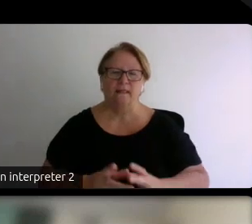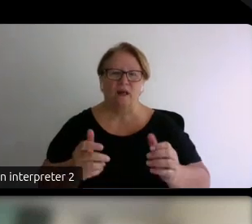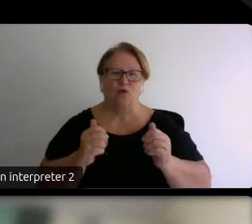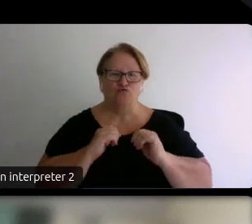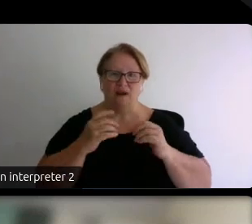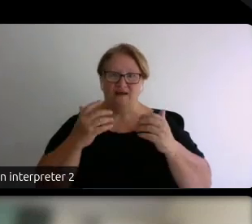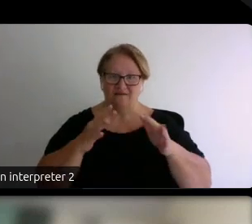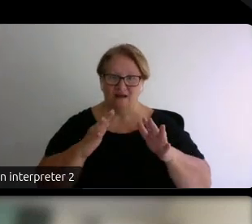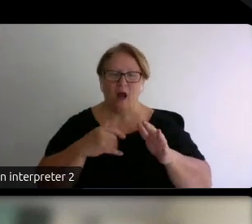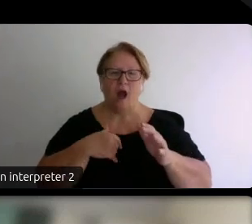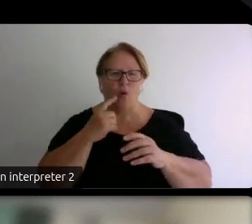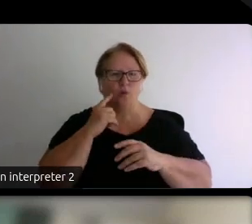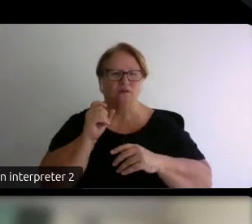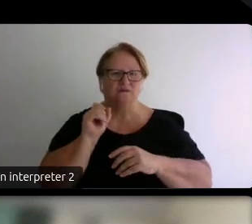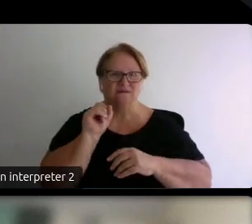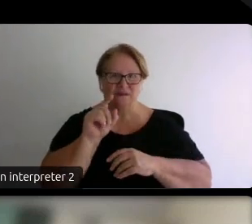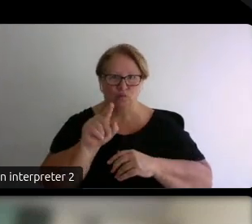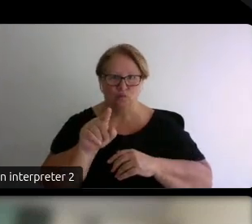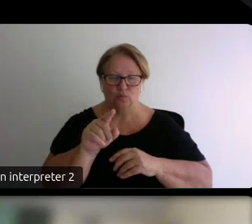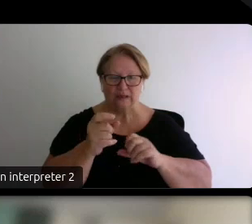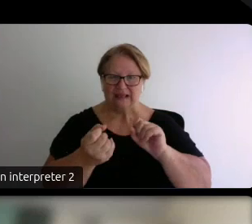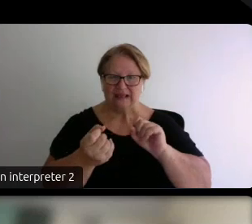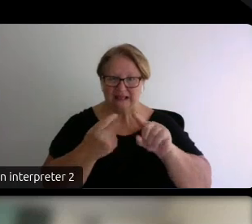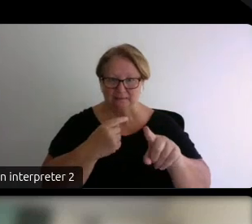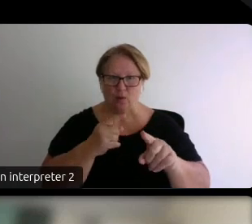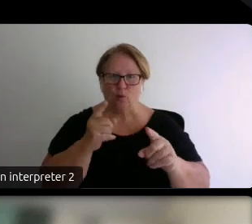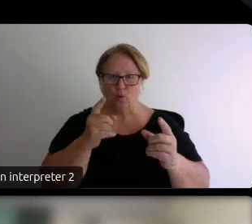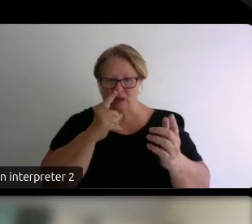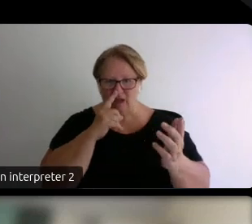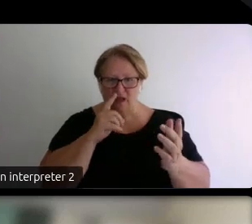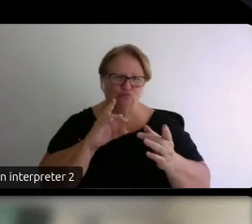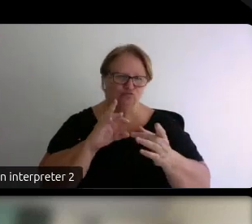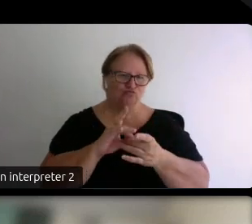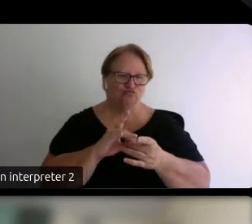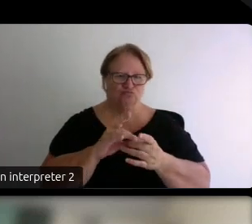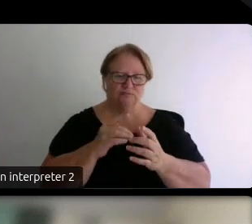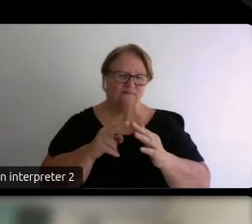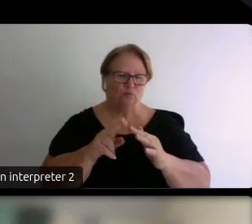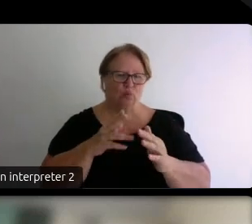register and it is literally an email that says would you like to become um a registered partner.